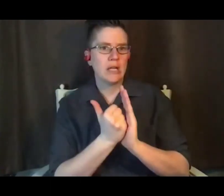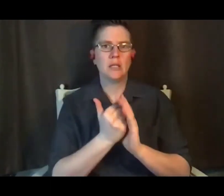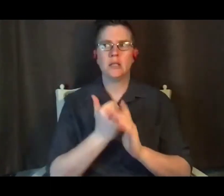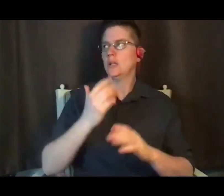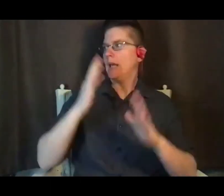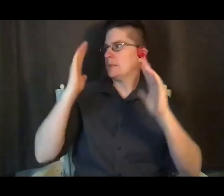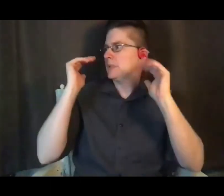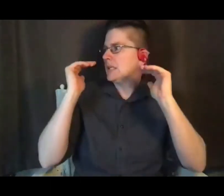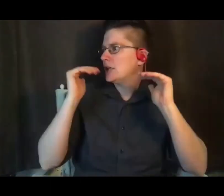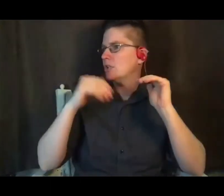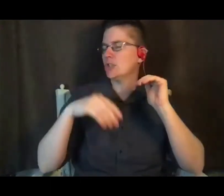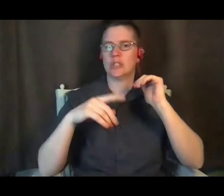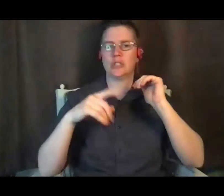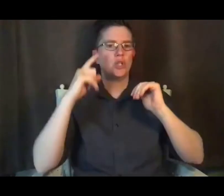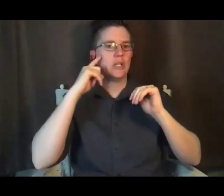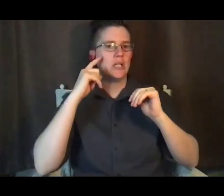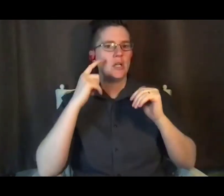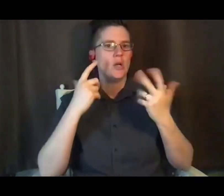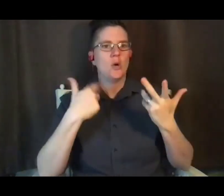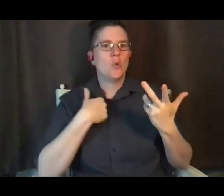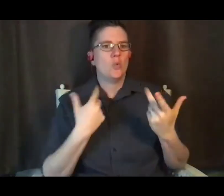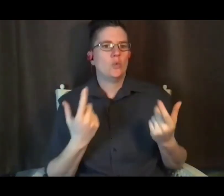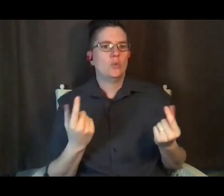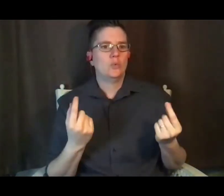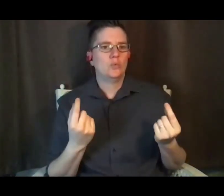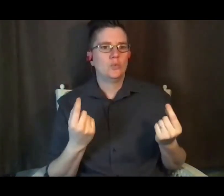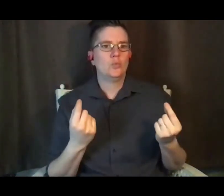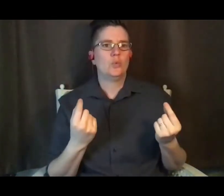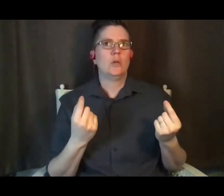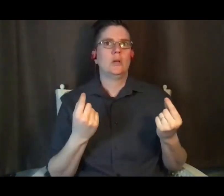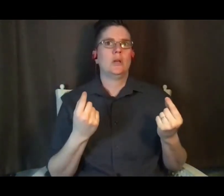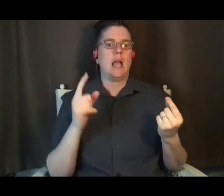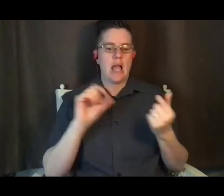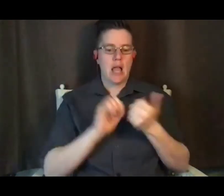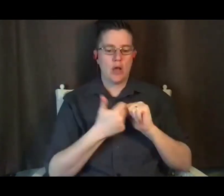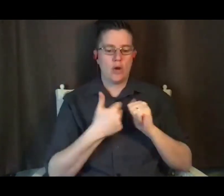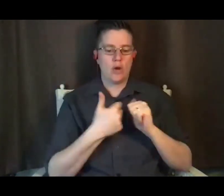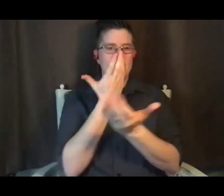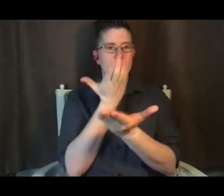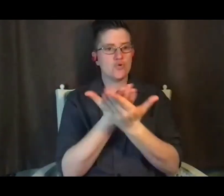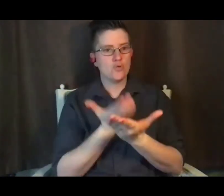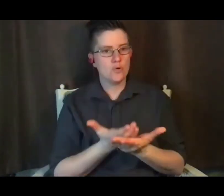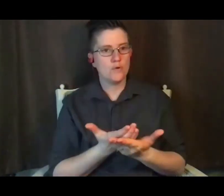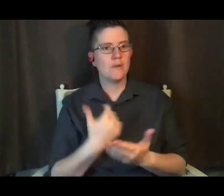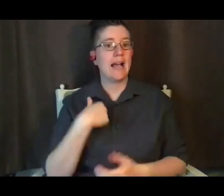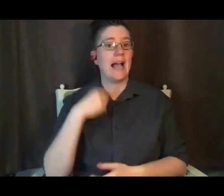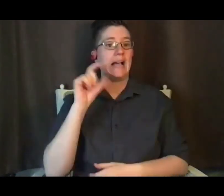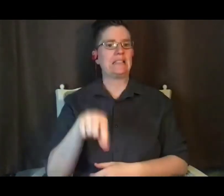you're thinking about what you have to do to prove that you deserve to be treated as a human being